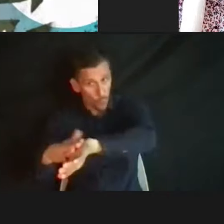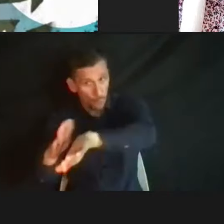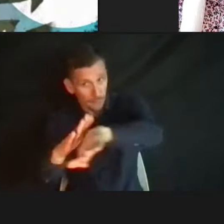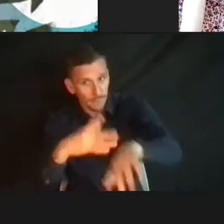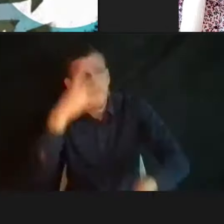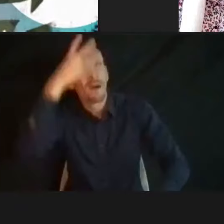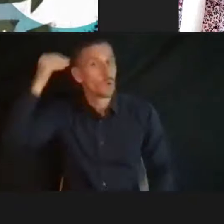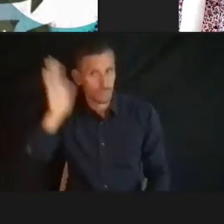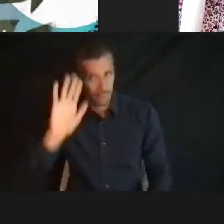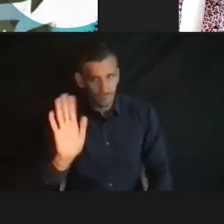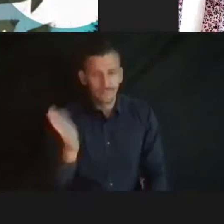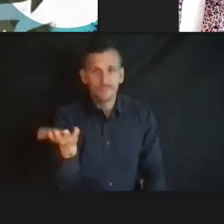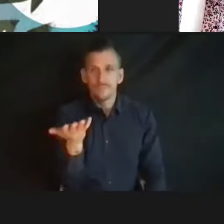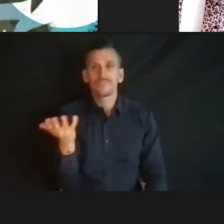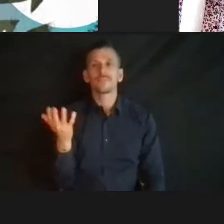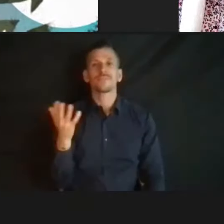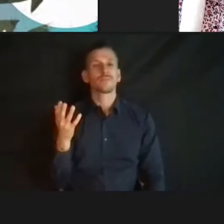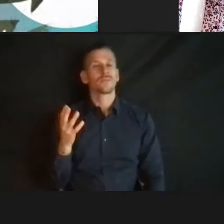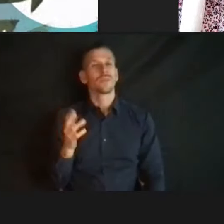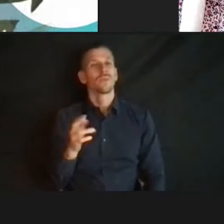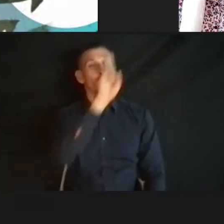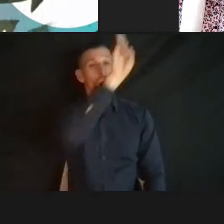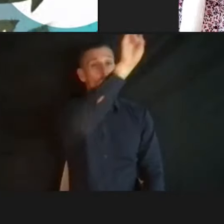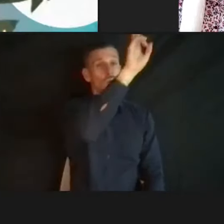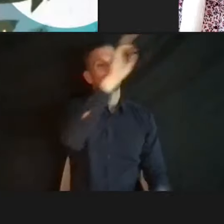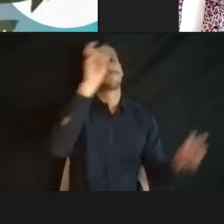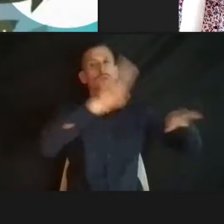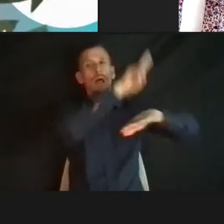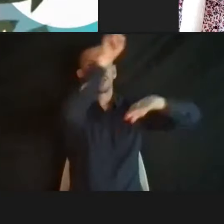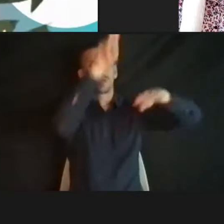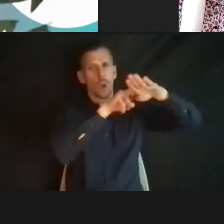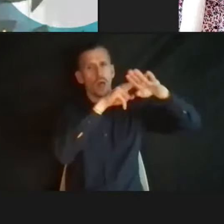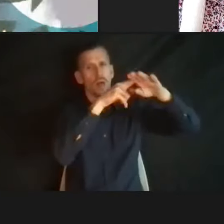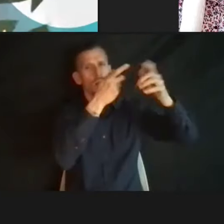but if you can work with local governments and understand how communities organize themselves,